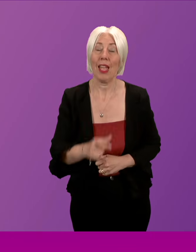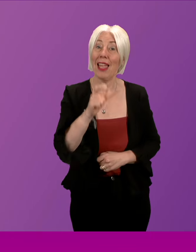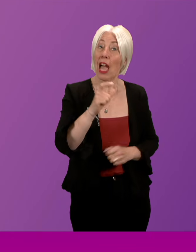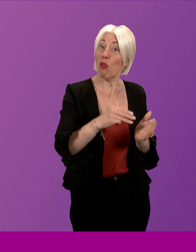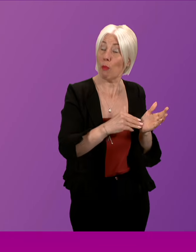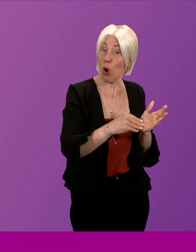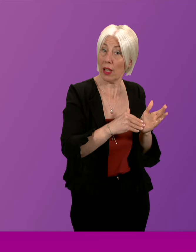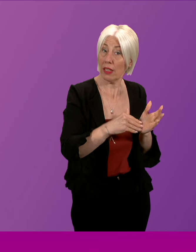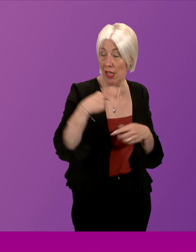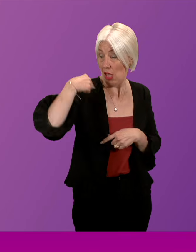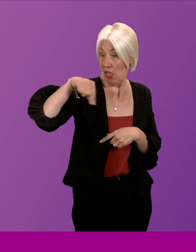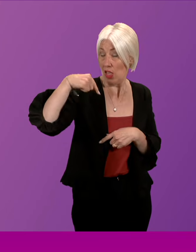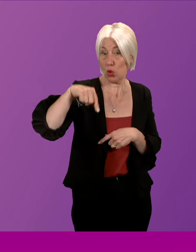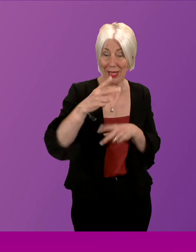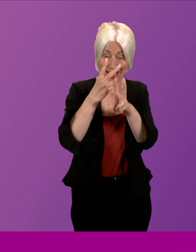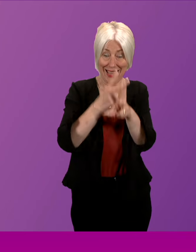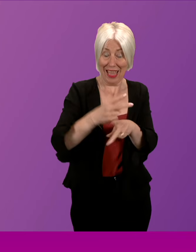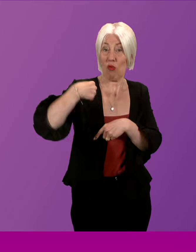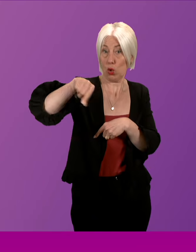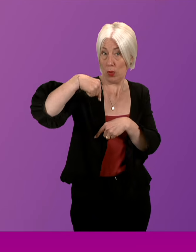This is carers week, and this year’s carers week report found that almost